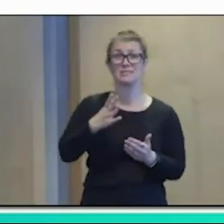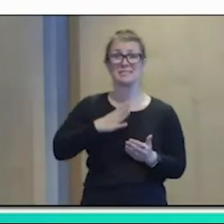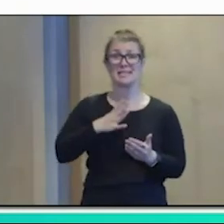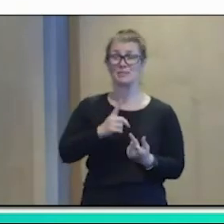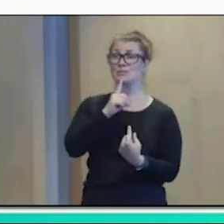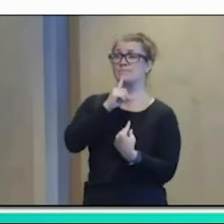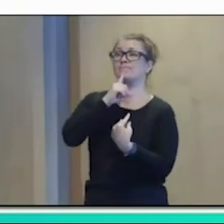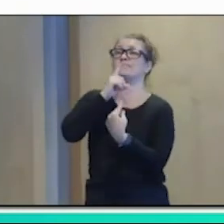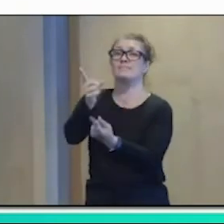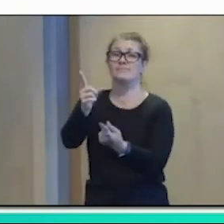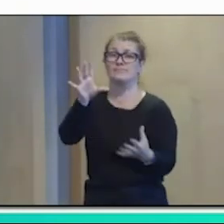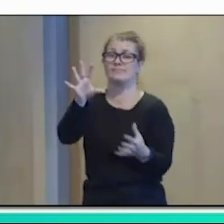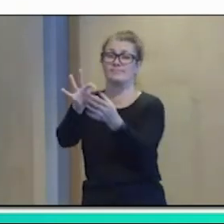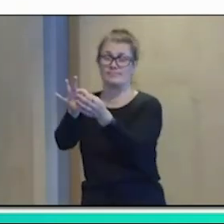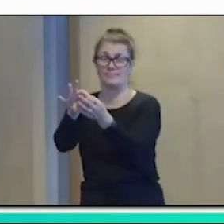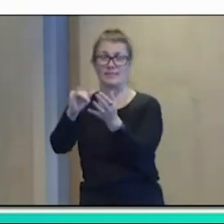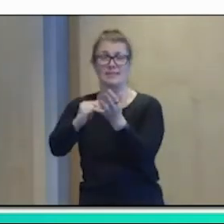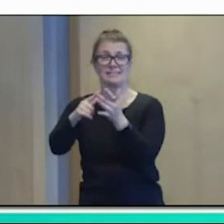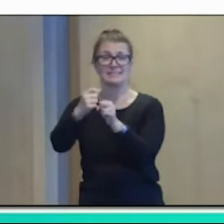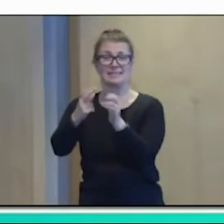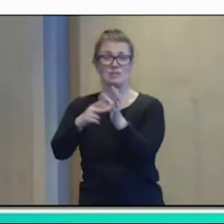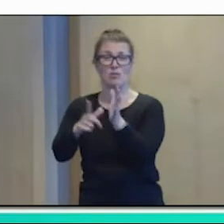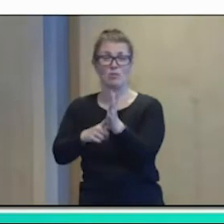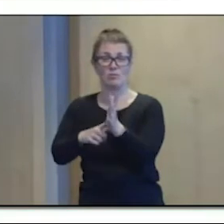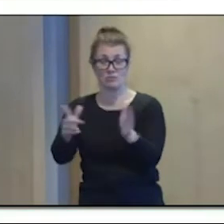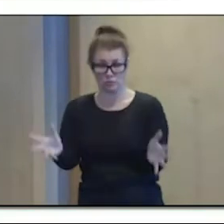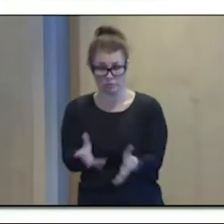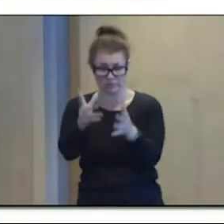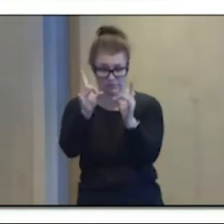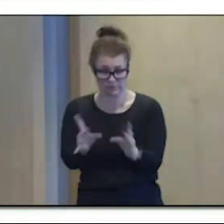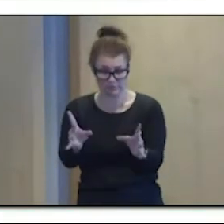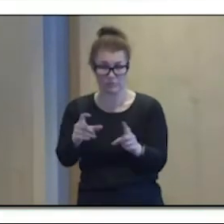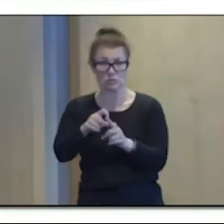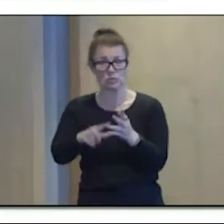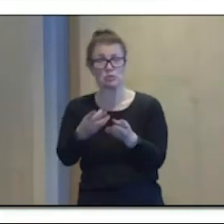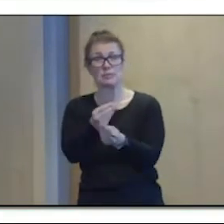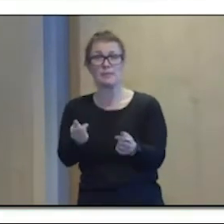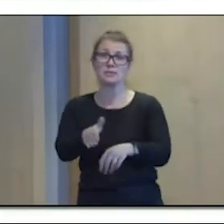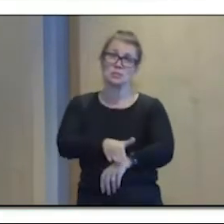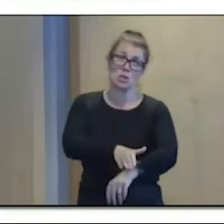to all of those batteries to do something it's slow, because you've got to have that